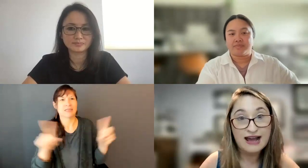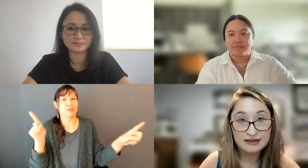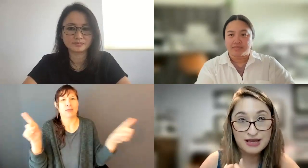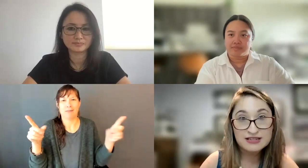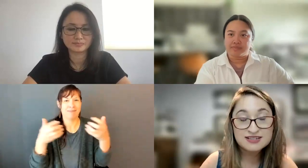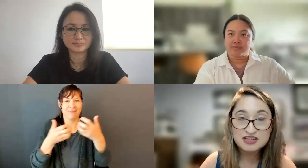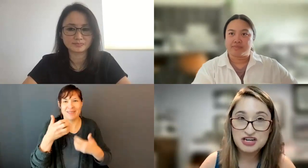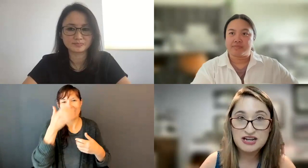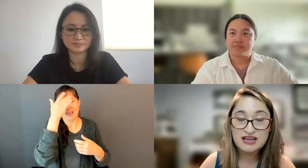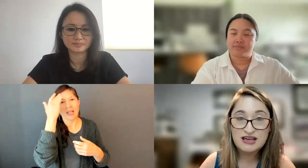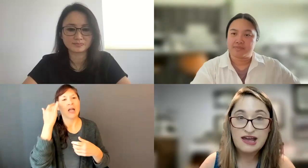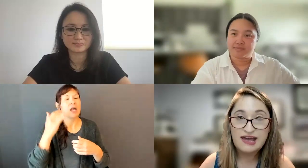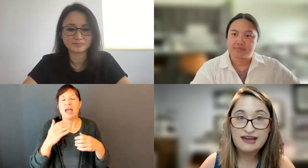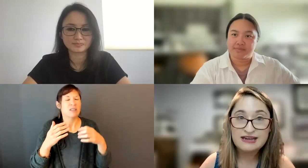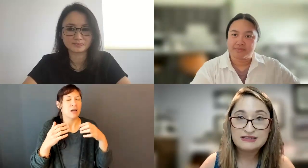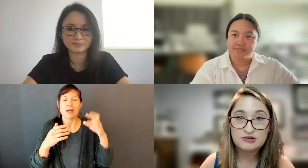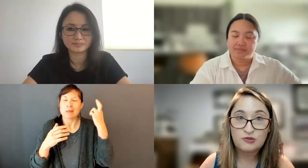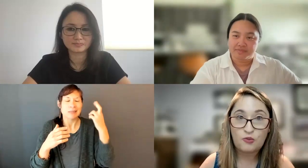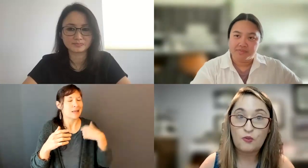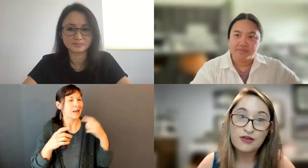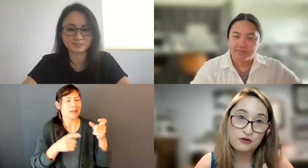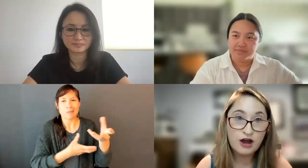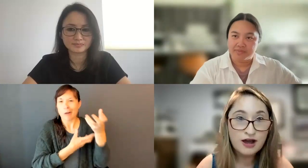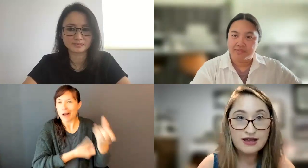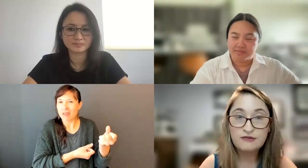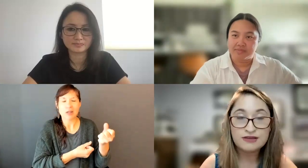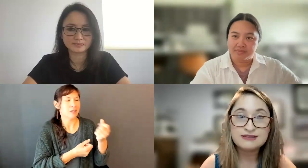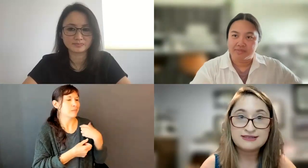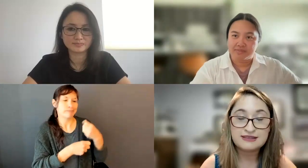"I could make a decision and whether or not it was